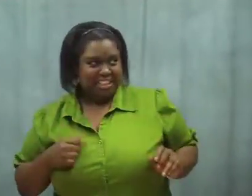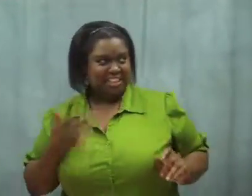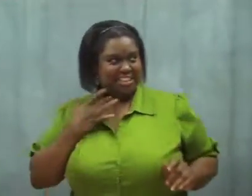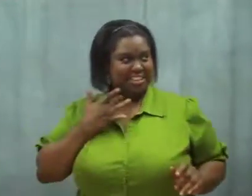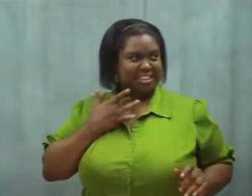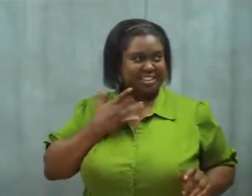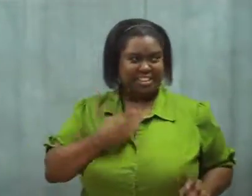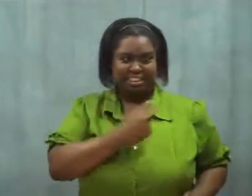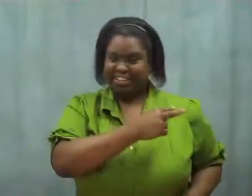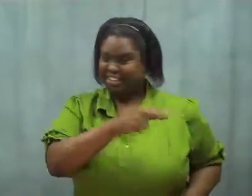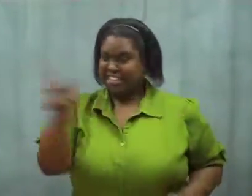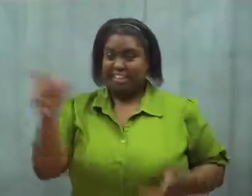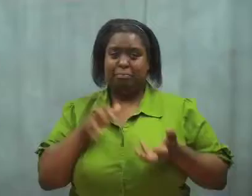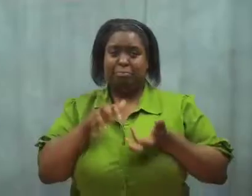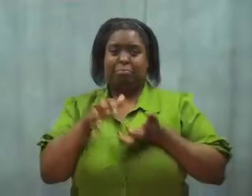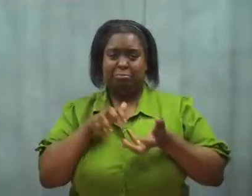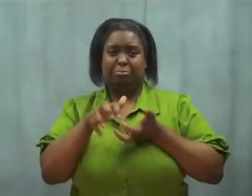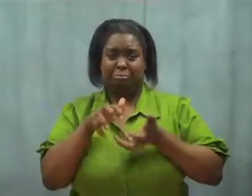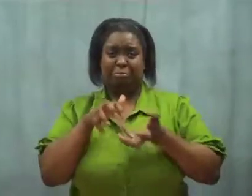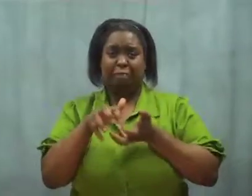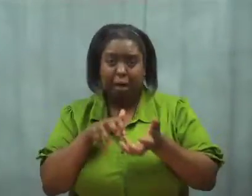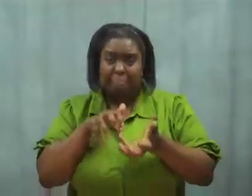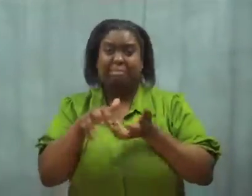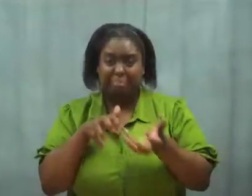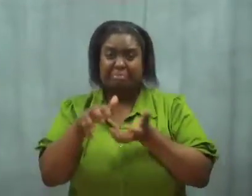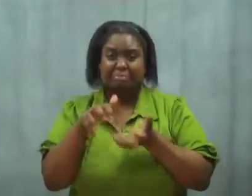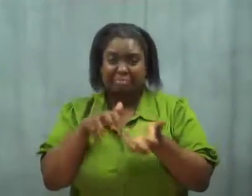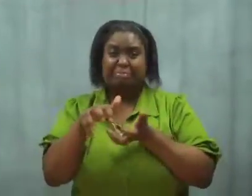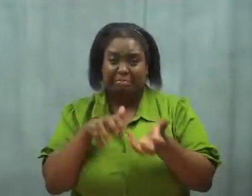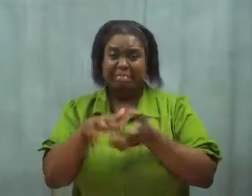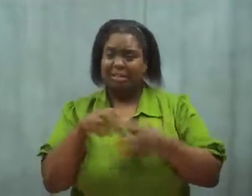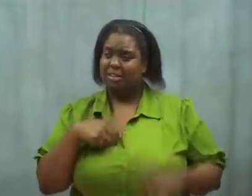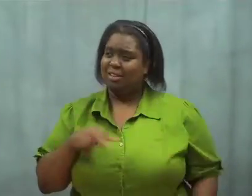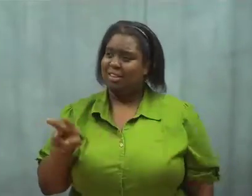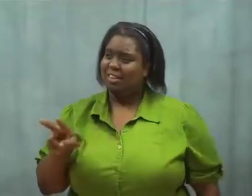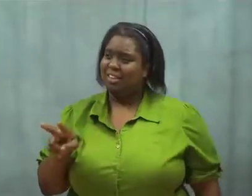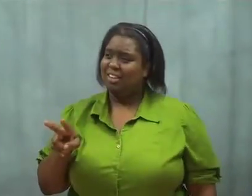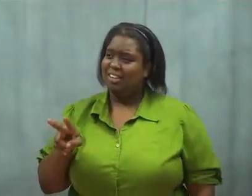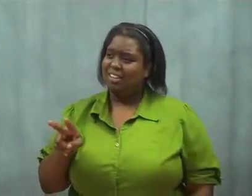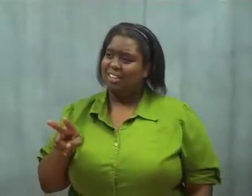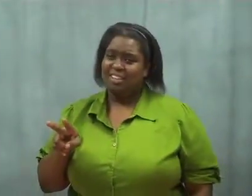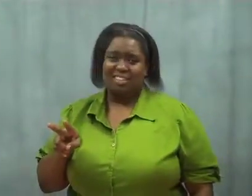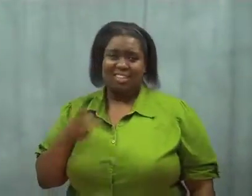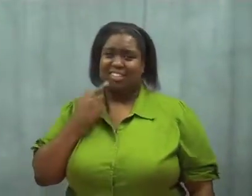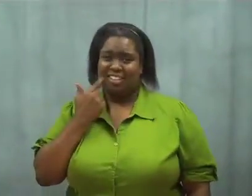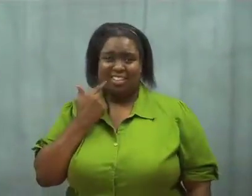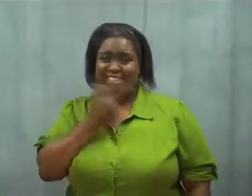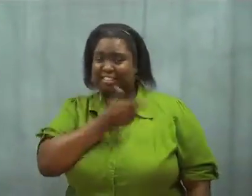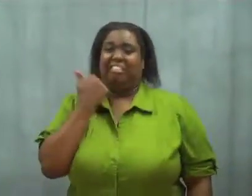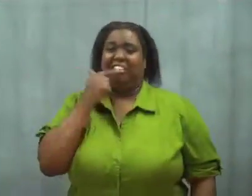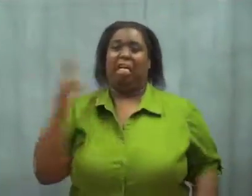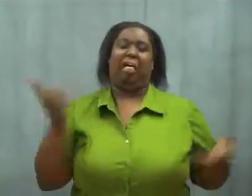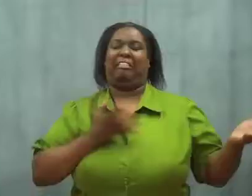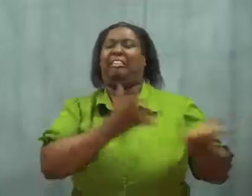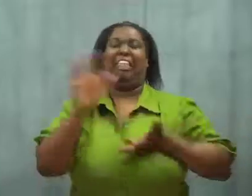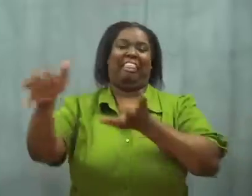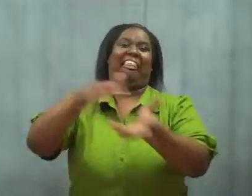I looked at the other person, and that person was laughing too.